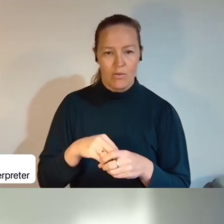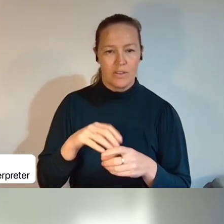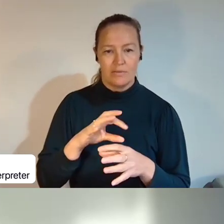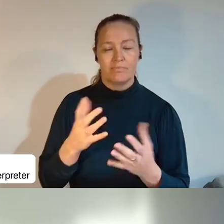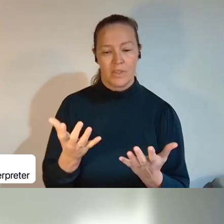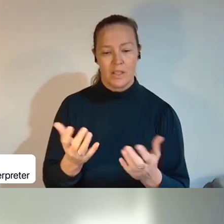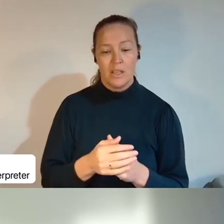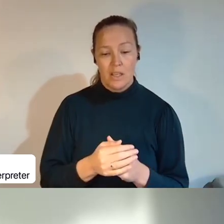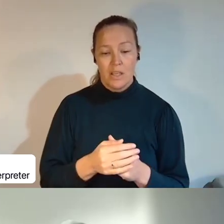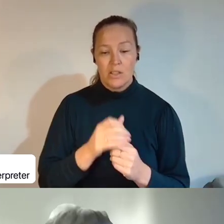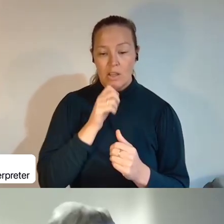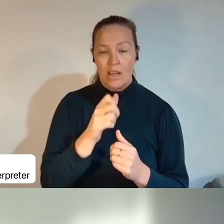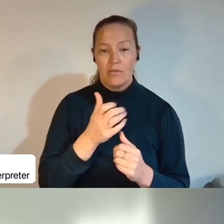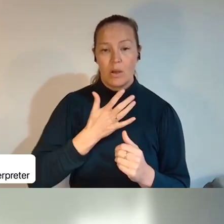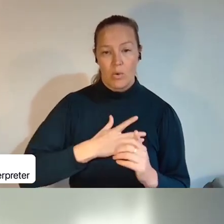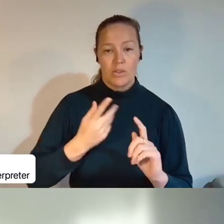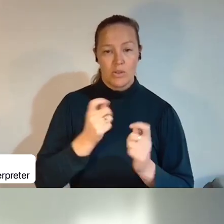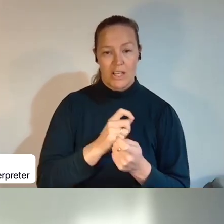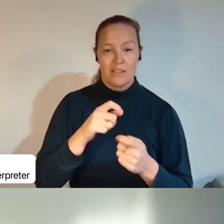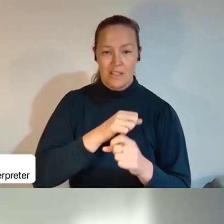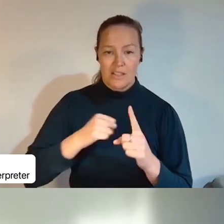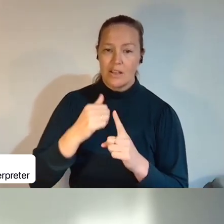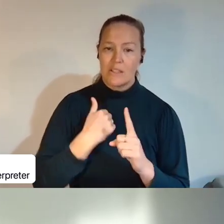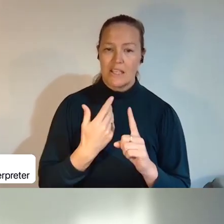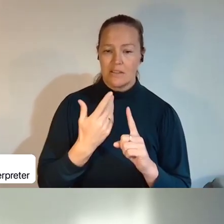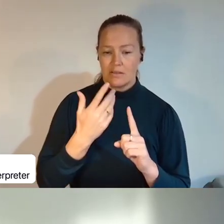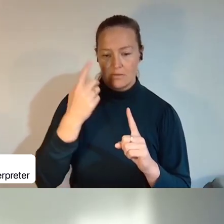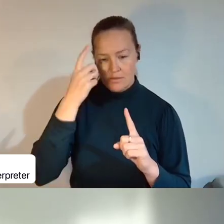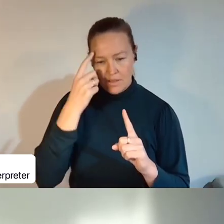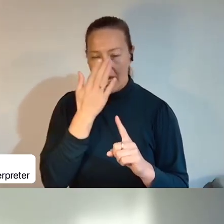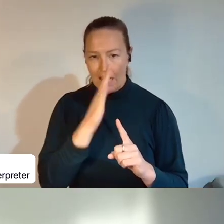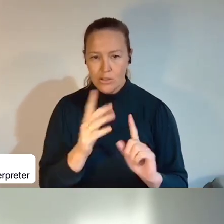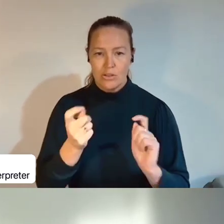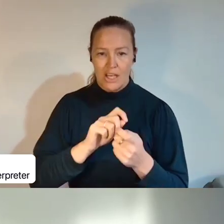change minds and attitudes to ensure that people with intellectual disability are not only heard,